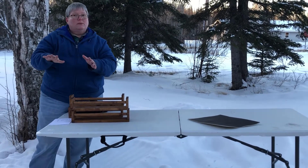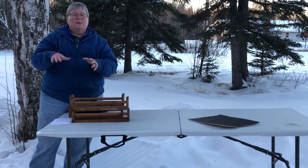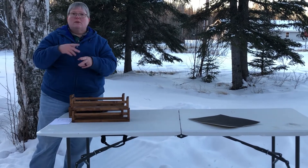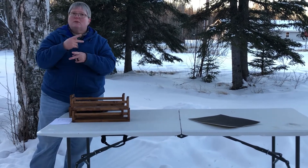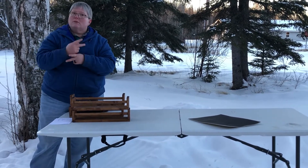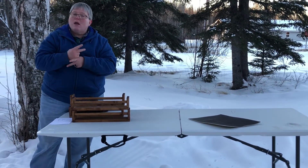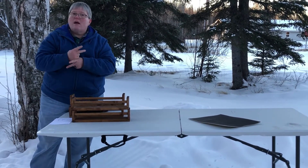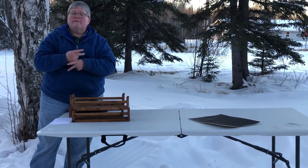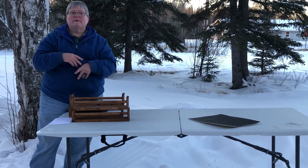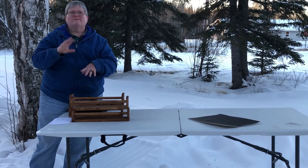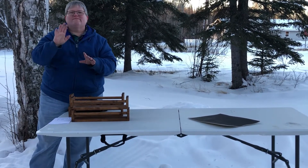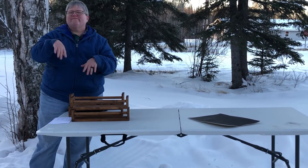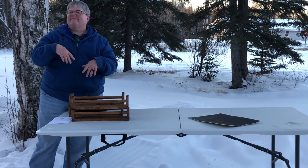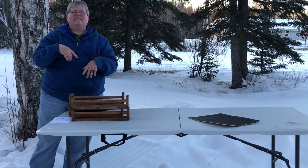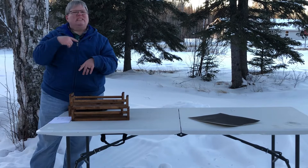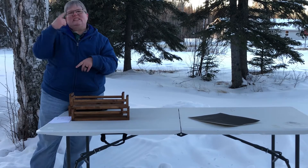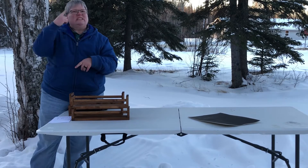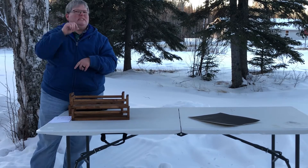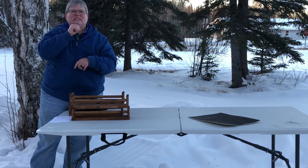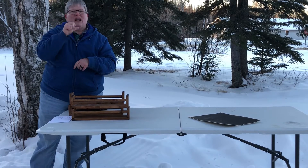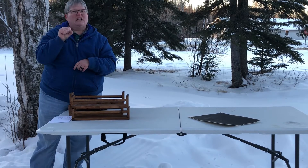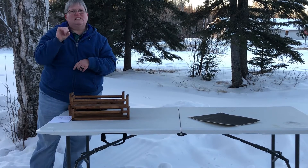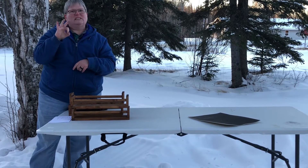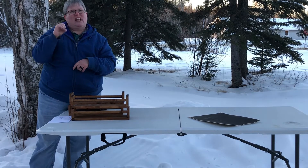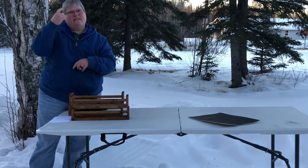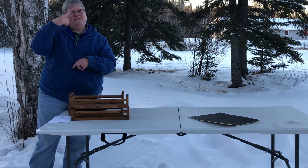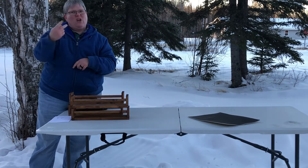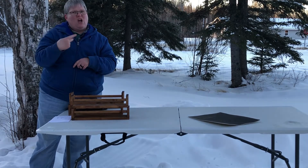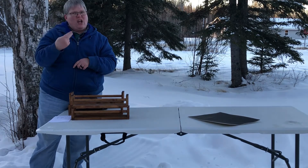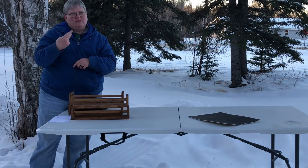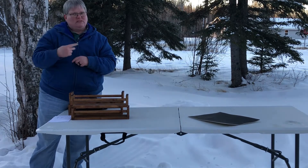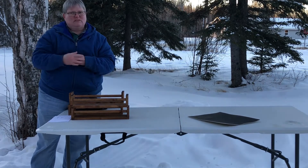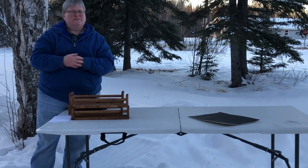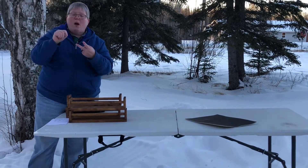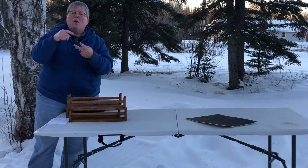immediately, and you have to be so careful. And we decided it just wasn't safe for us.